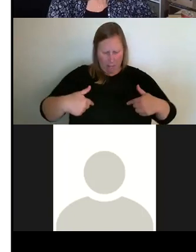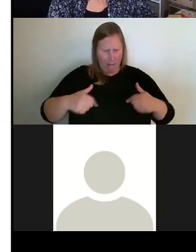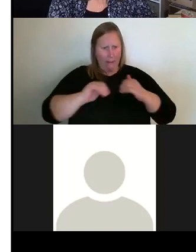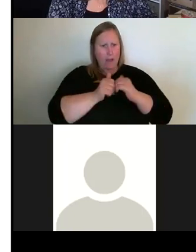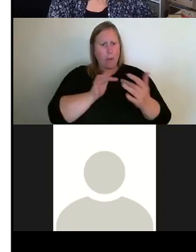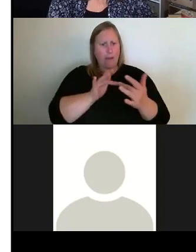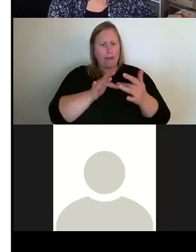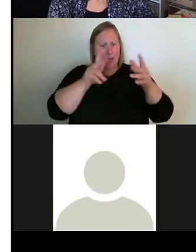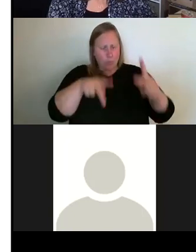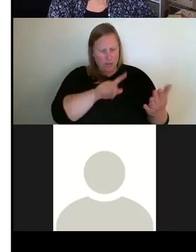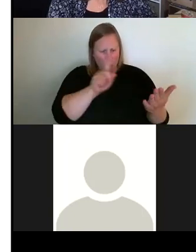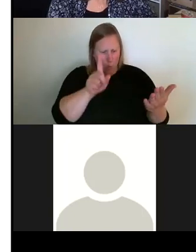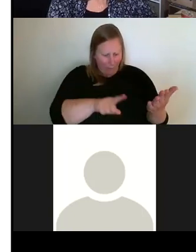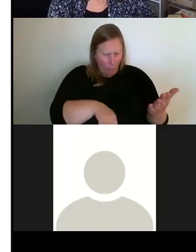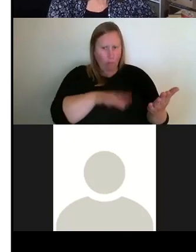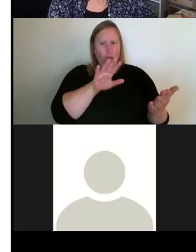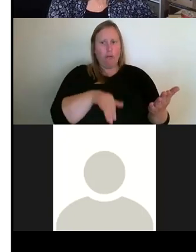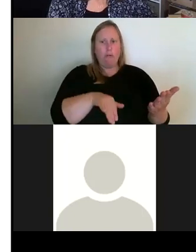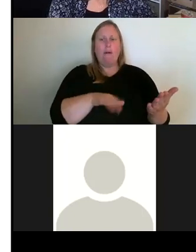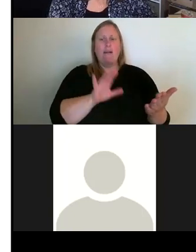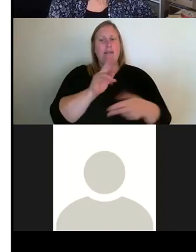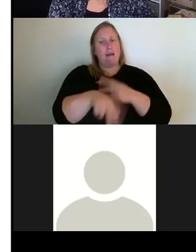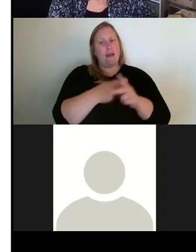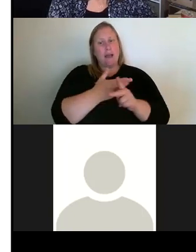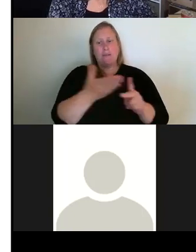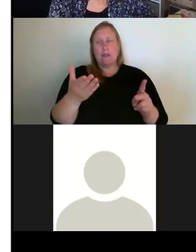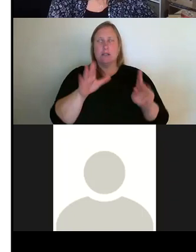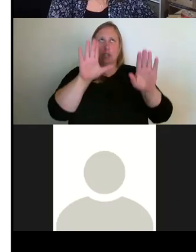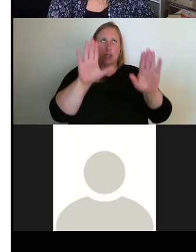This is a great place to start on your journey